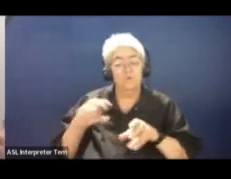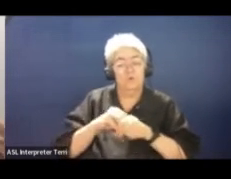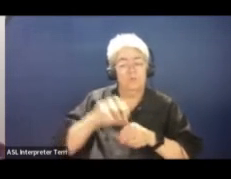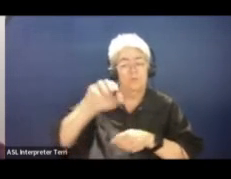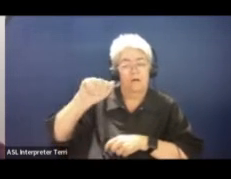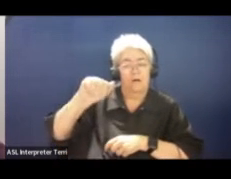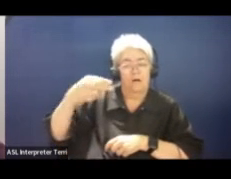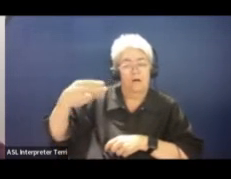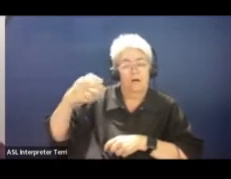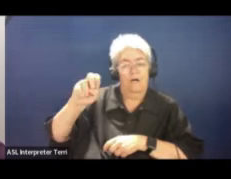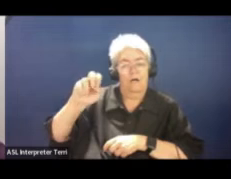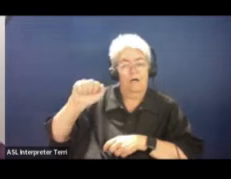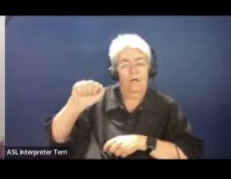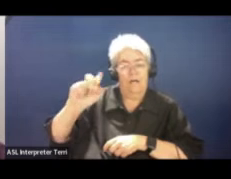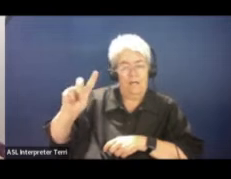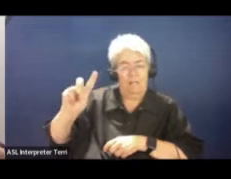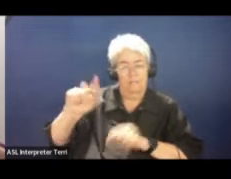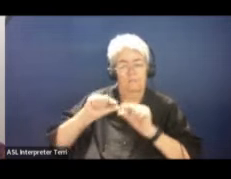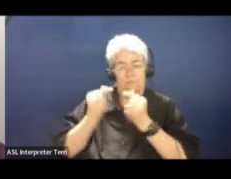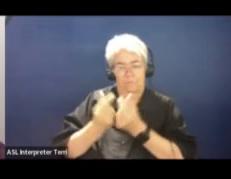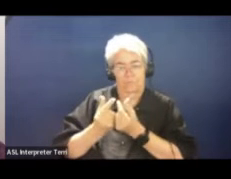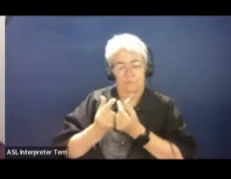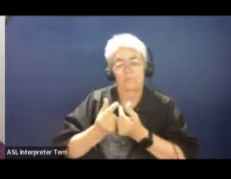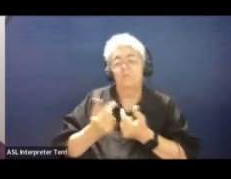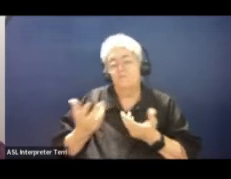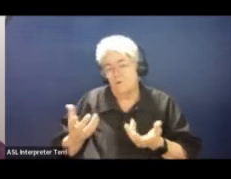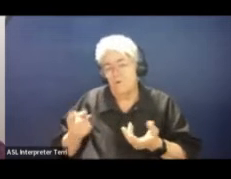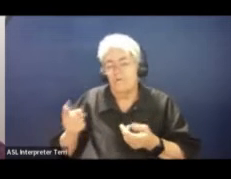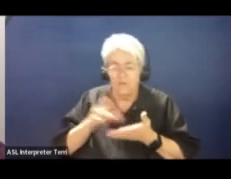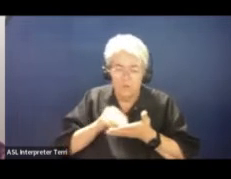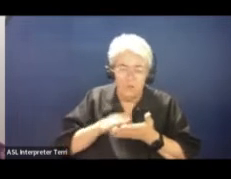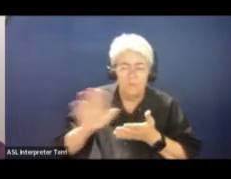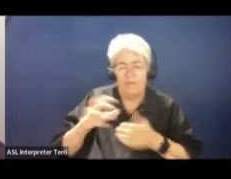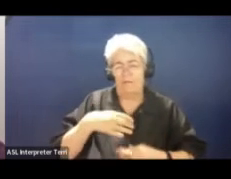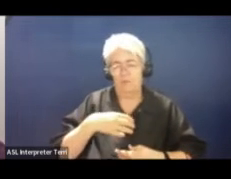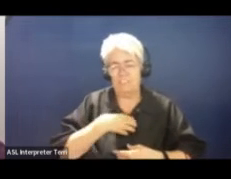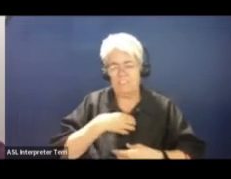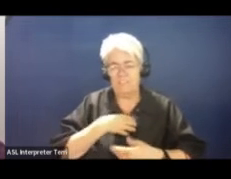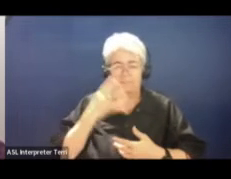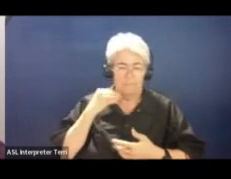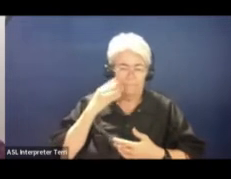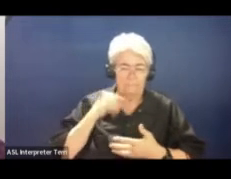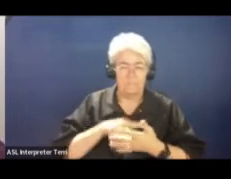They learn more about their symptoms. They get all kinds of strategy accommodation support in real time. And they also get